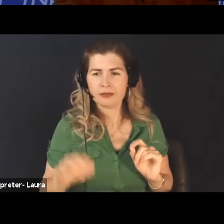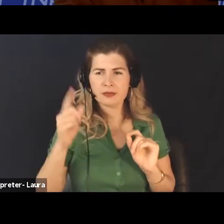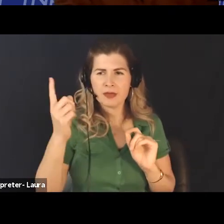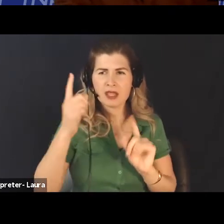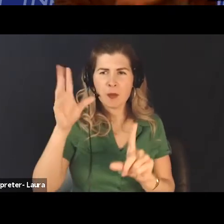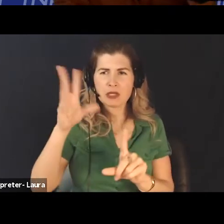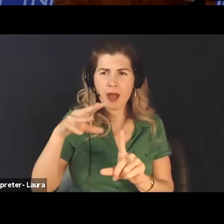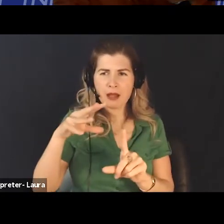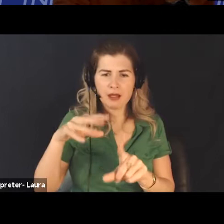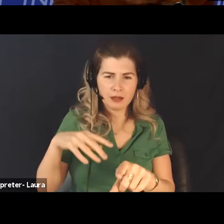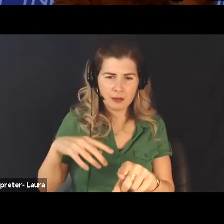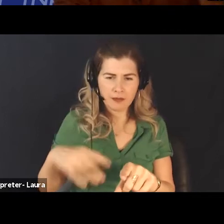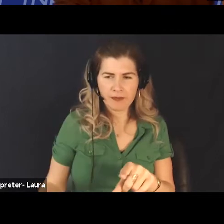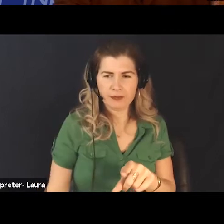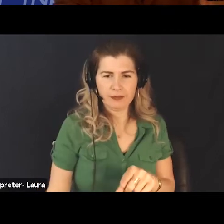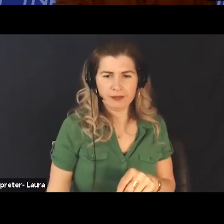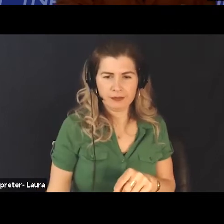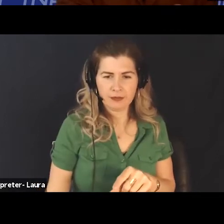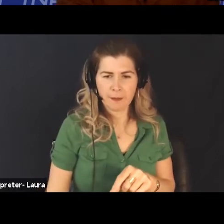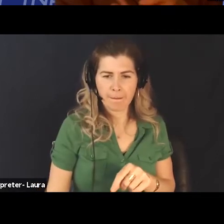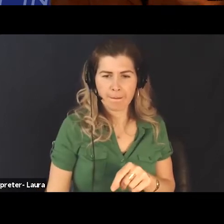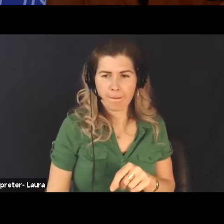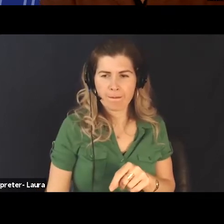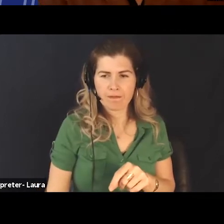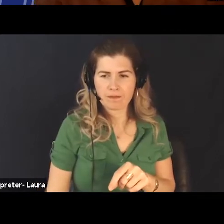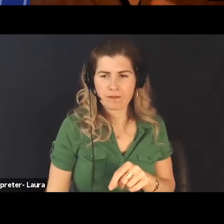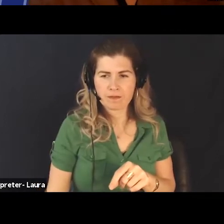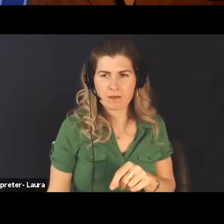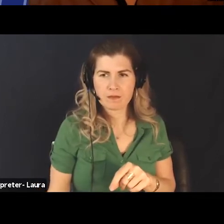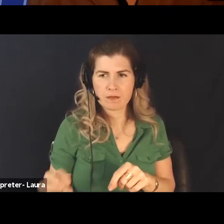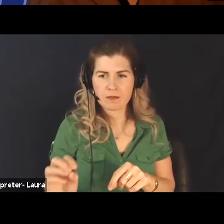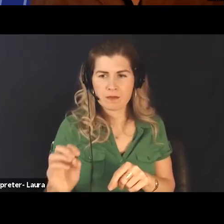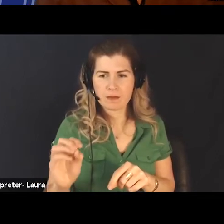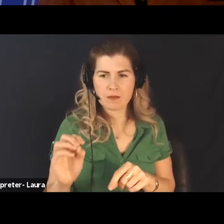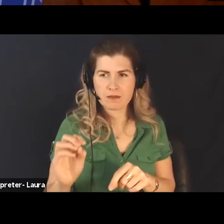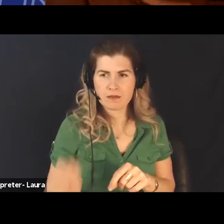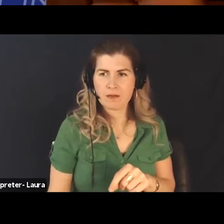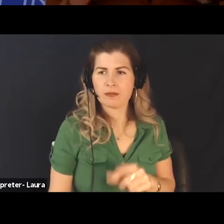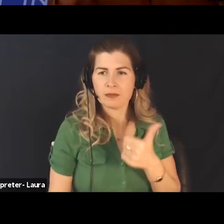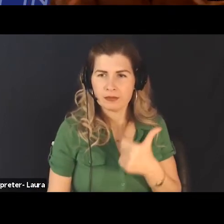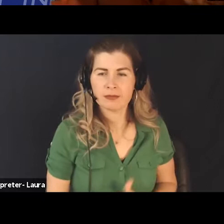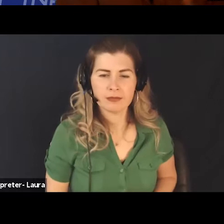worship highly surveilled by FBI. Fbi investigators who plays plain clothes,